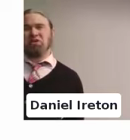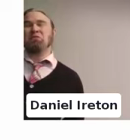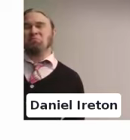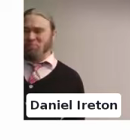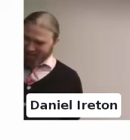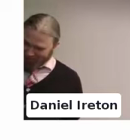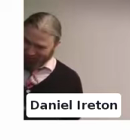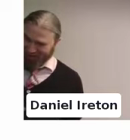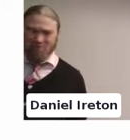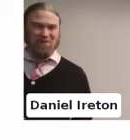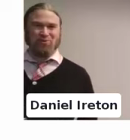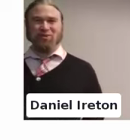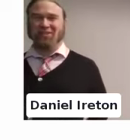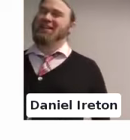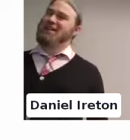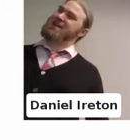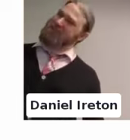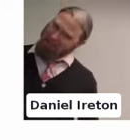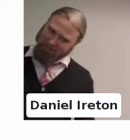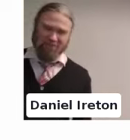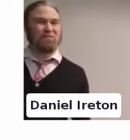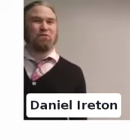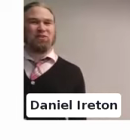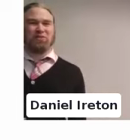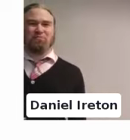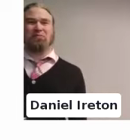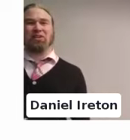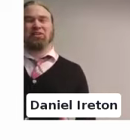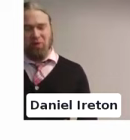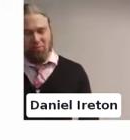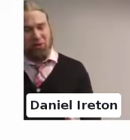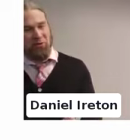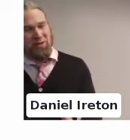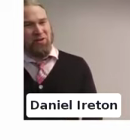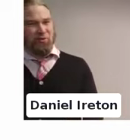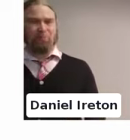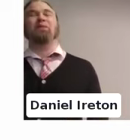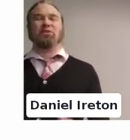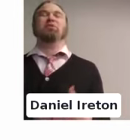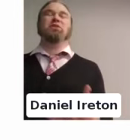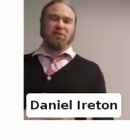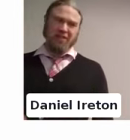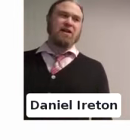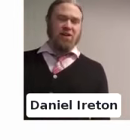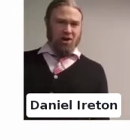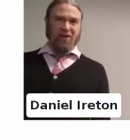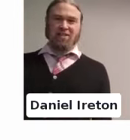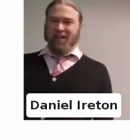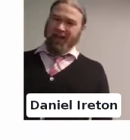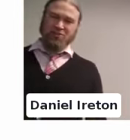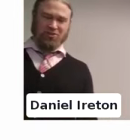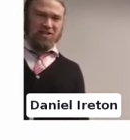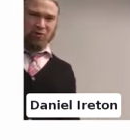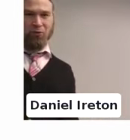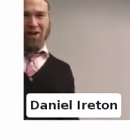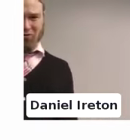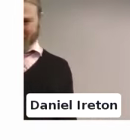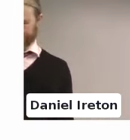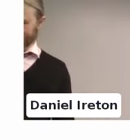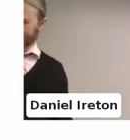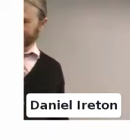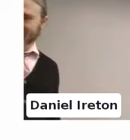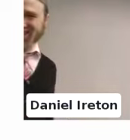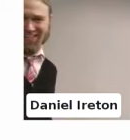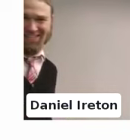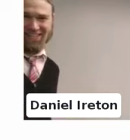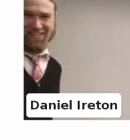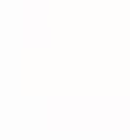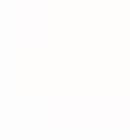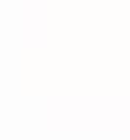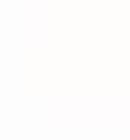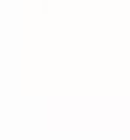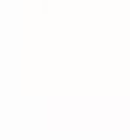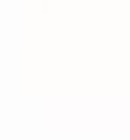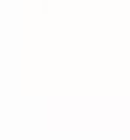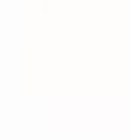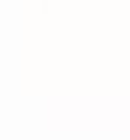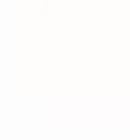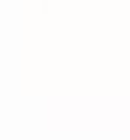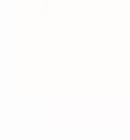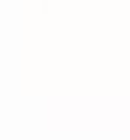Daniel: Now our second time round we didn't run into that same issue.